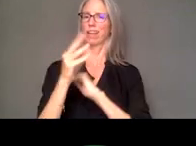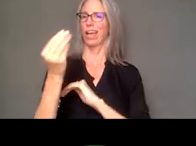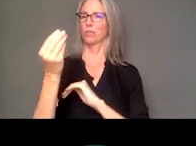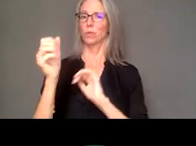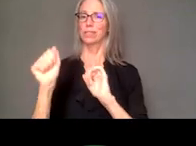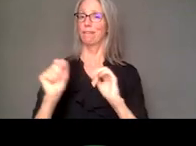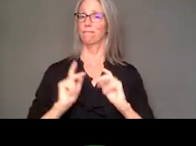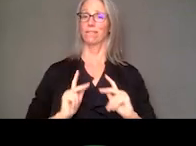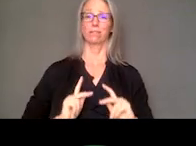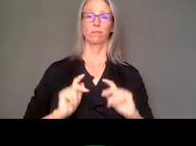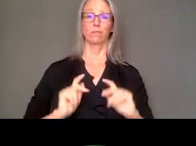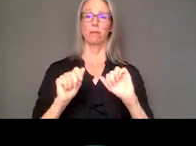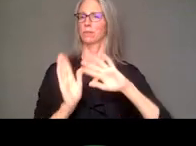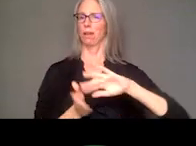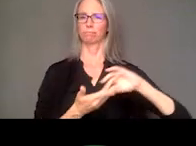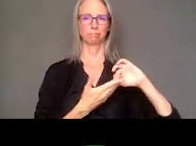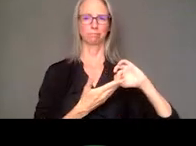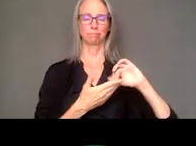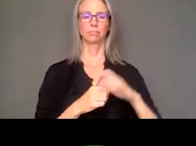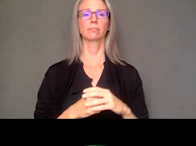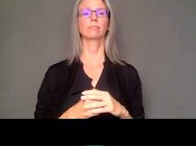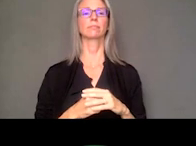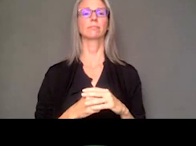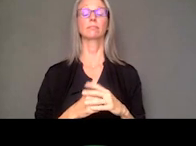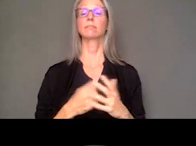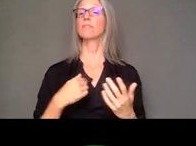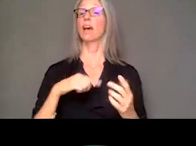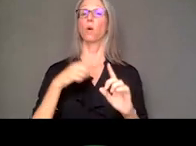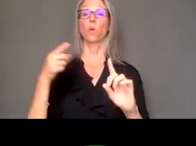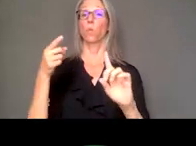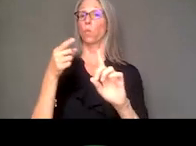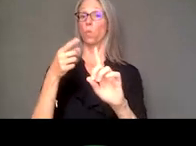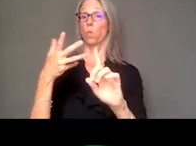At the heart of our mission, the Curt is the Cartus Wiltshire. The simple yet effective